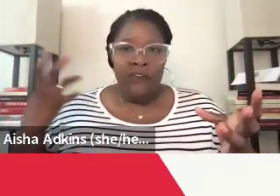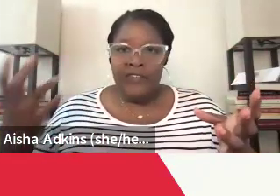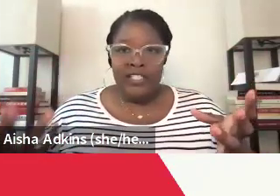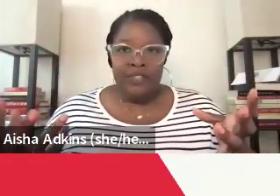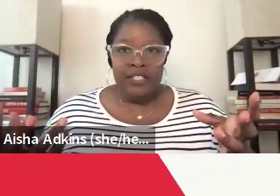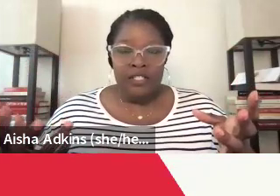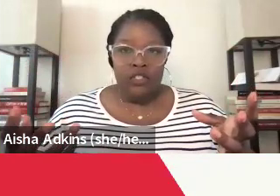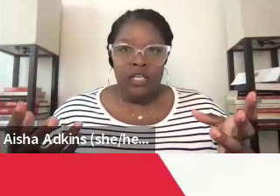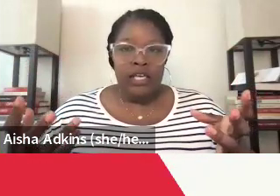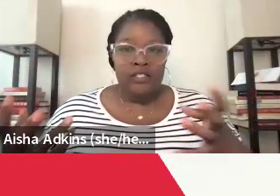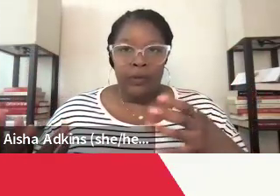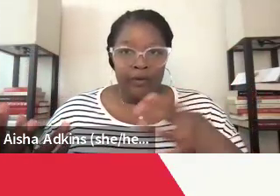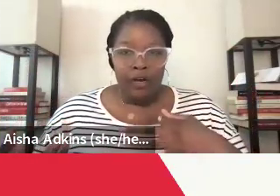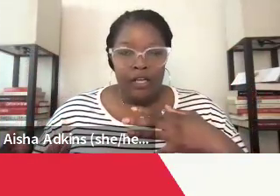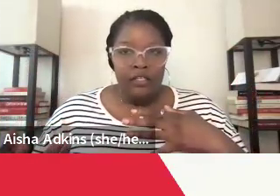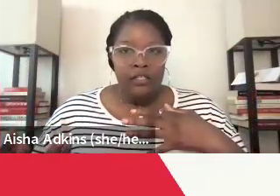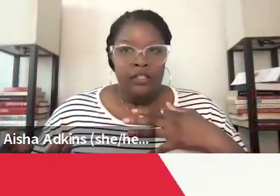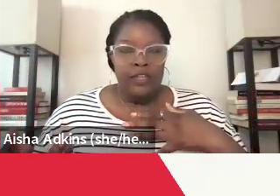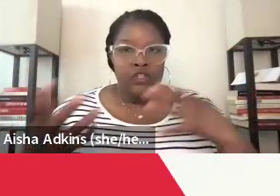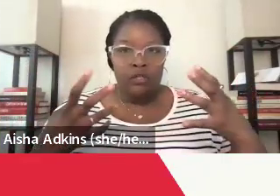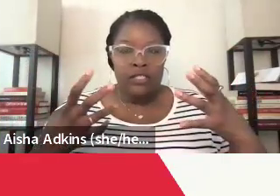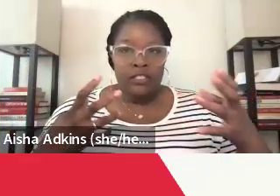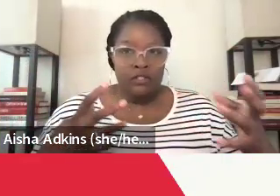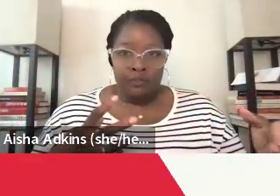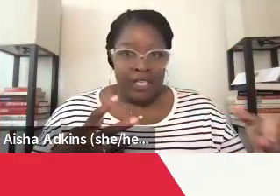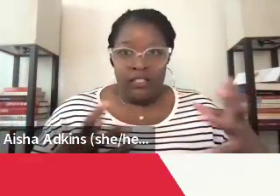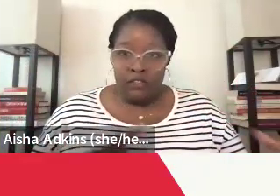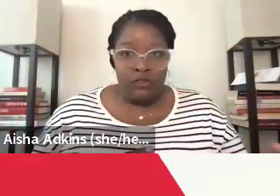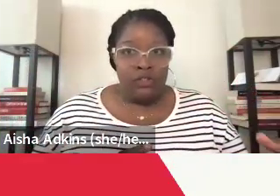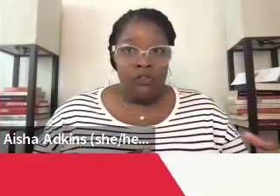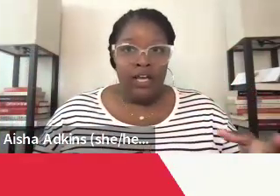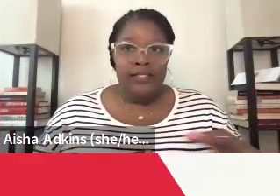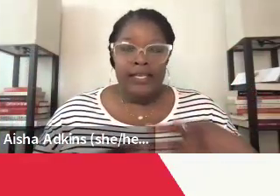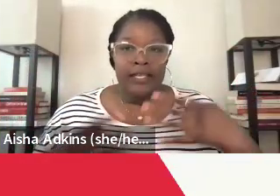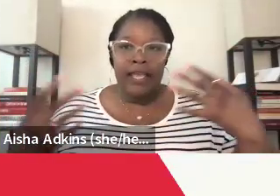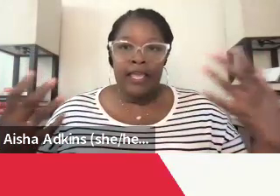are faced with the decision as to whether or not they should be institutionalized in